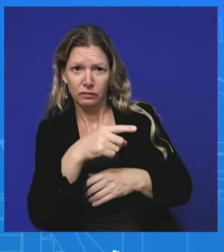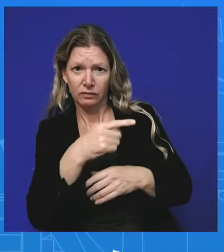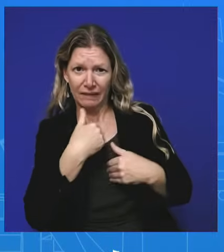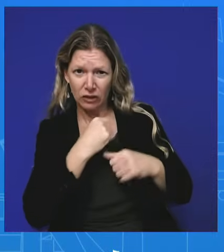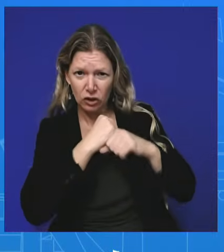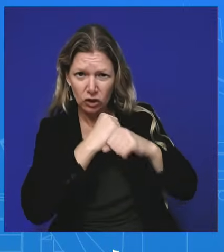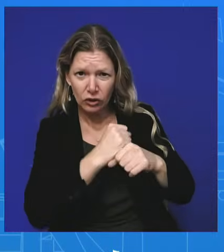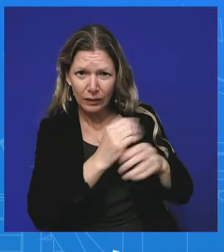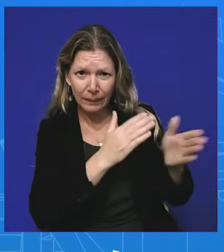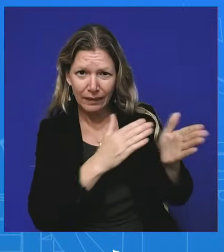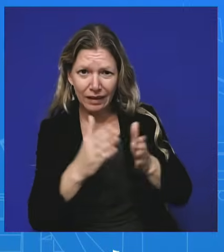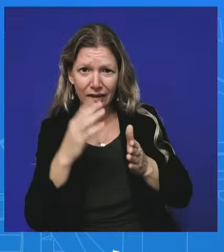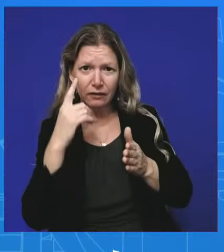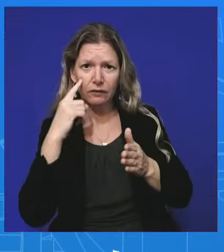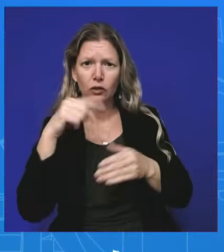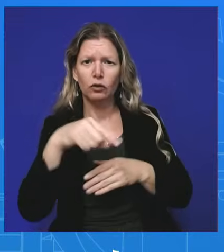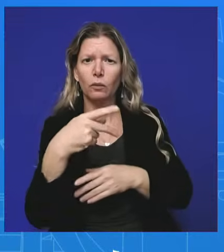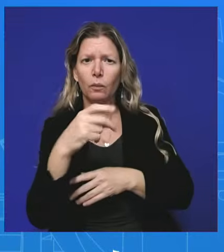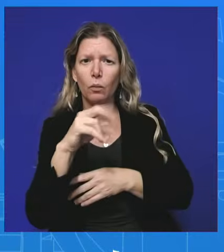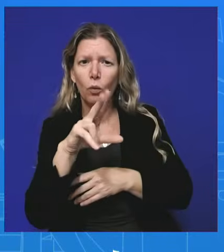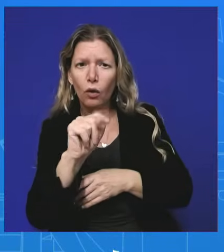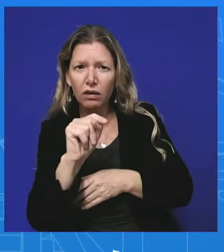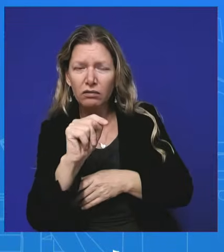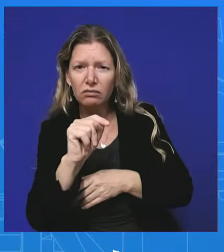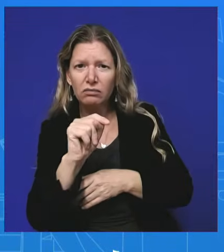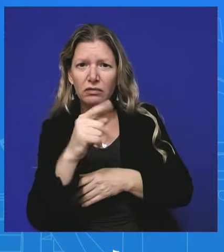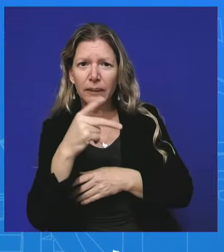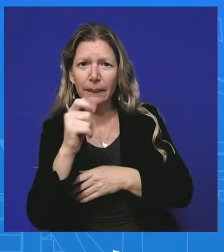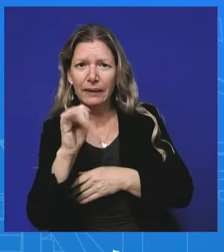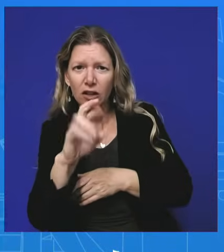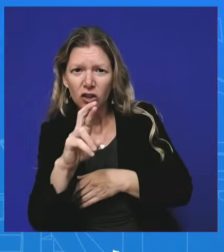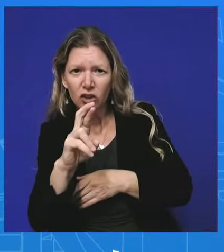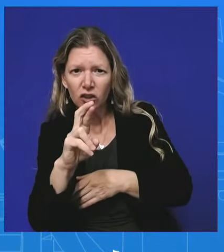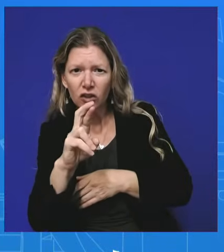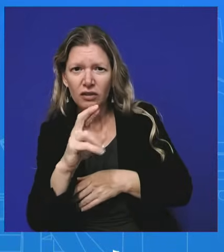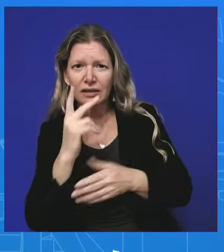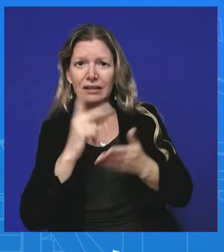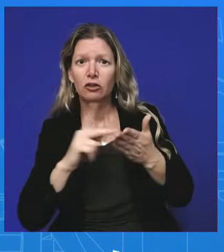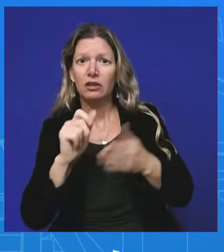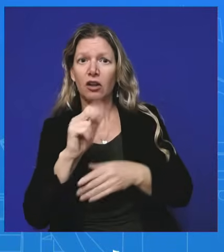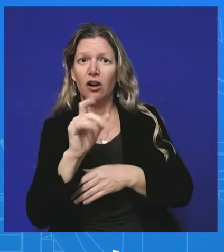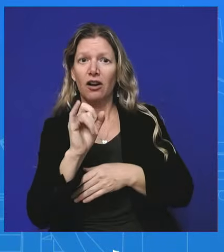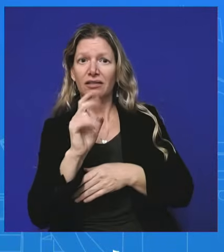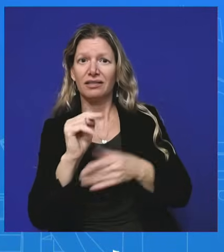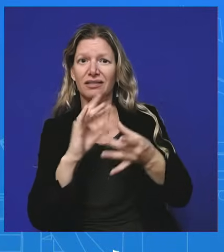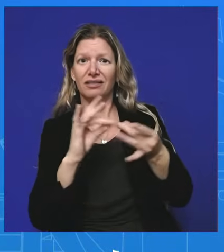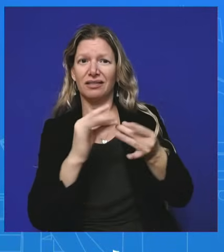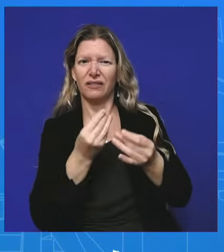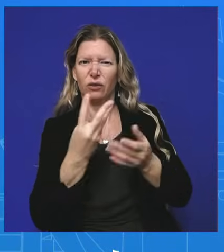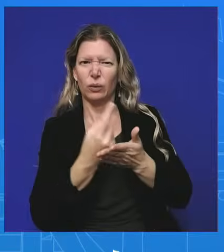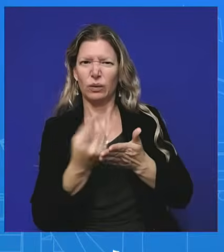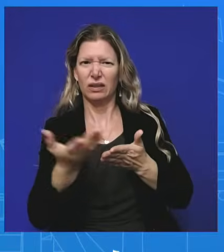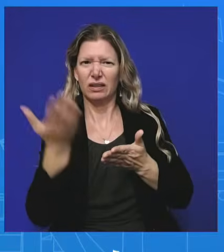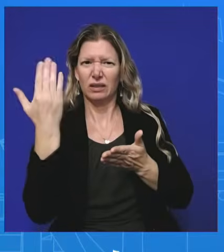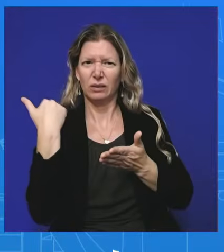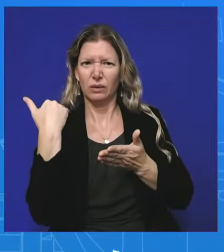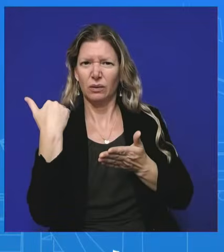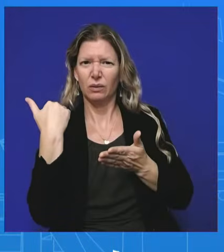was that if U.S. troops were fired upon that they may fire back. Is that still your understanding of what would happen here? Mr. Kirby: 100 percent.